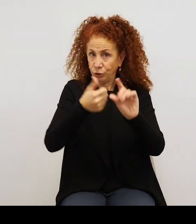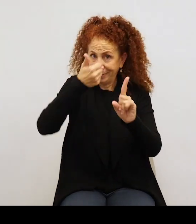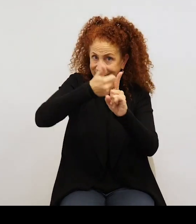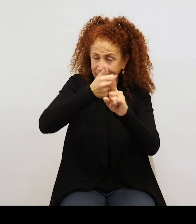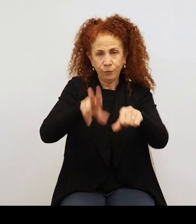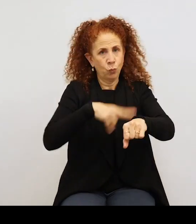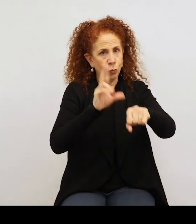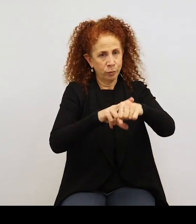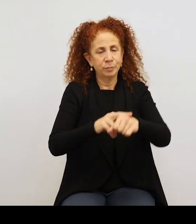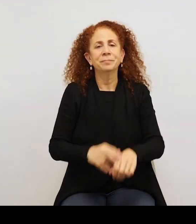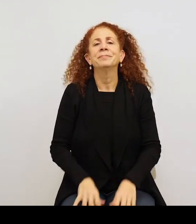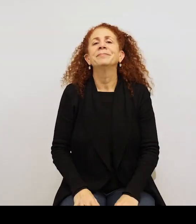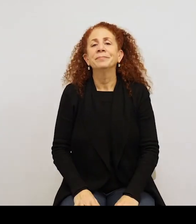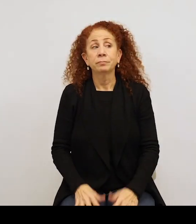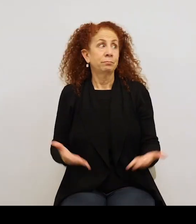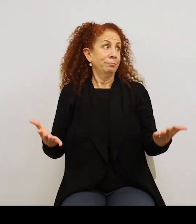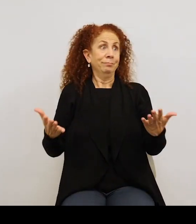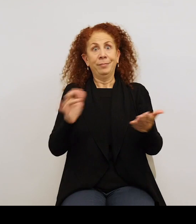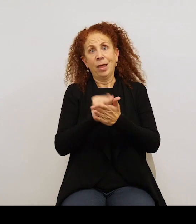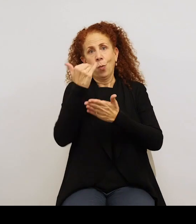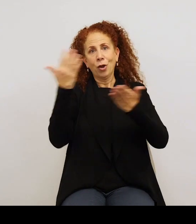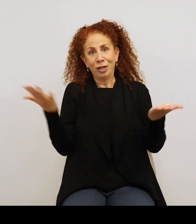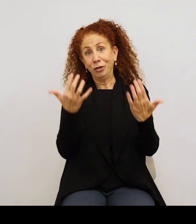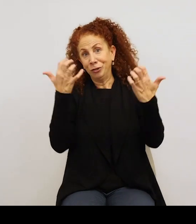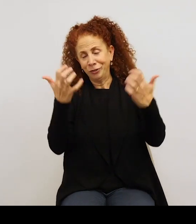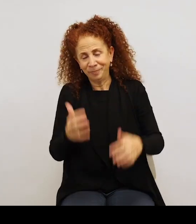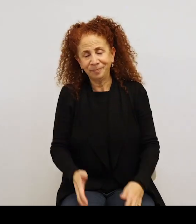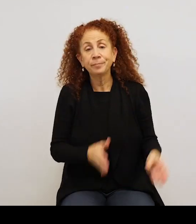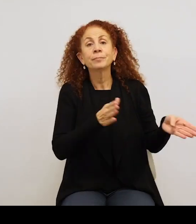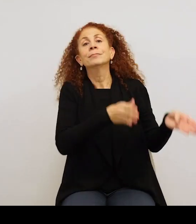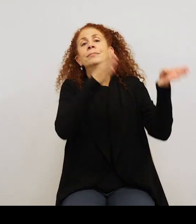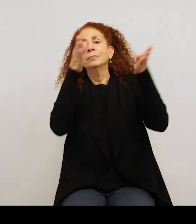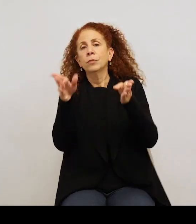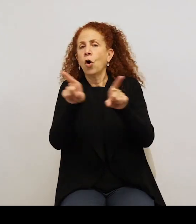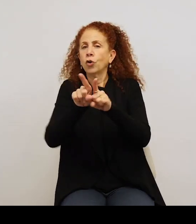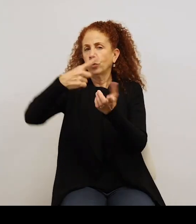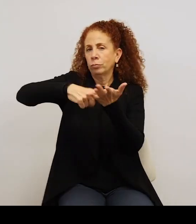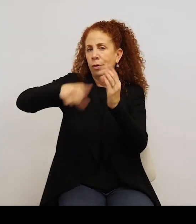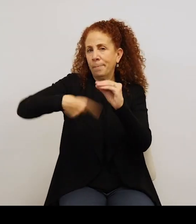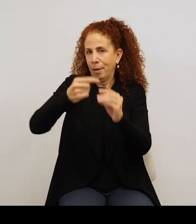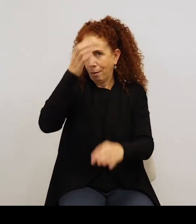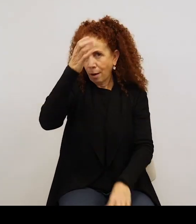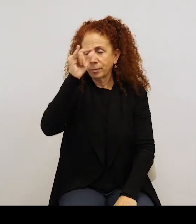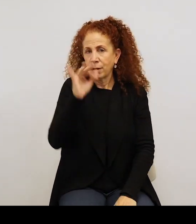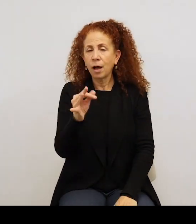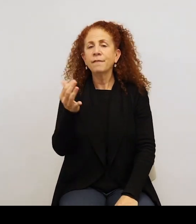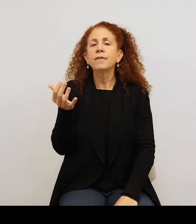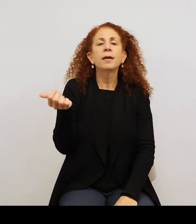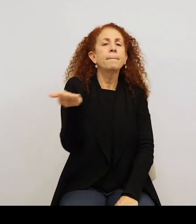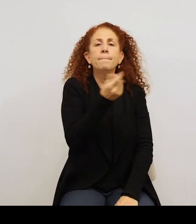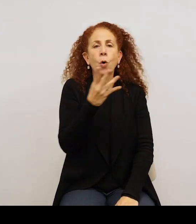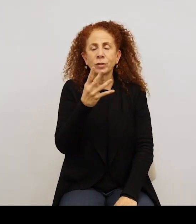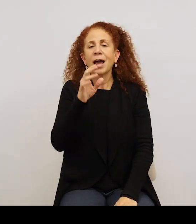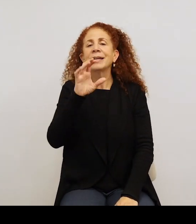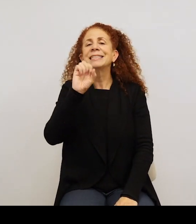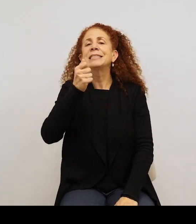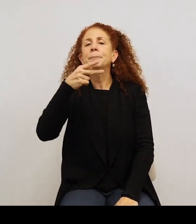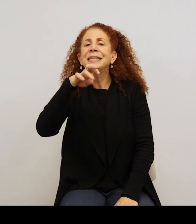of course, since, after all, that's why we're here, and also about the notion of a multi-species society.